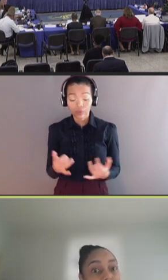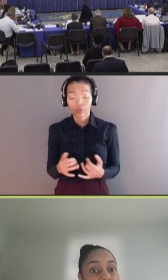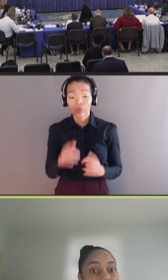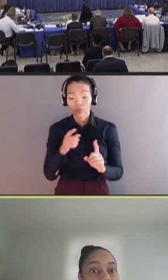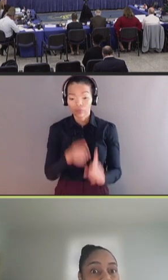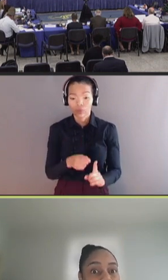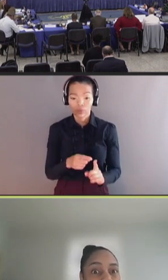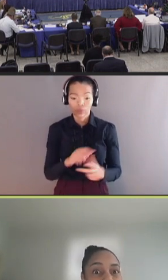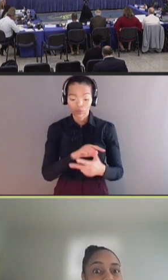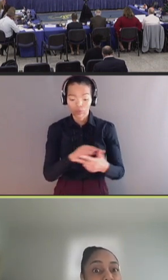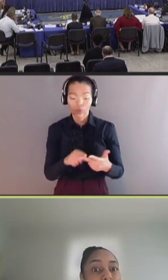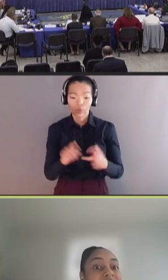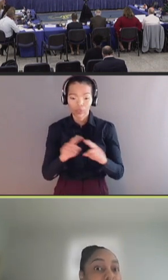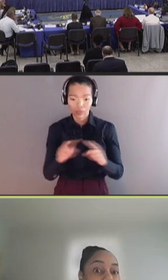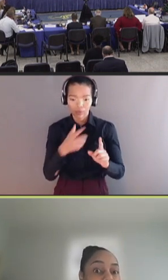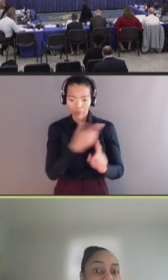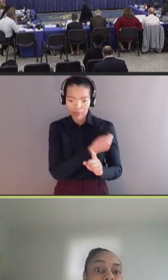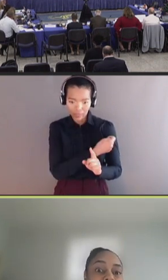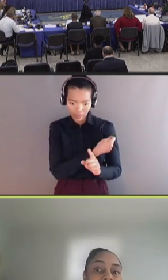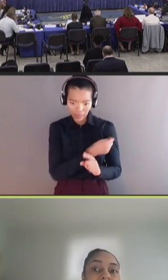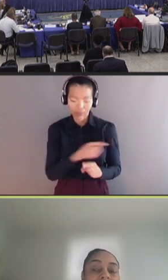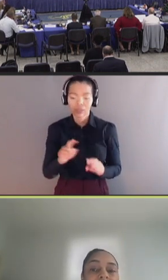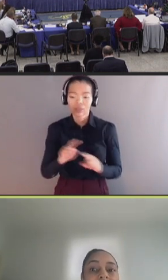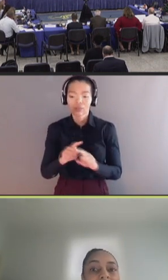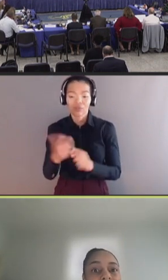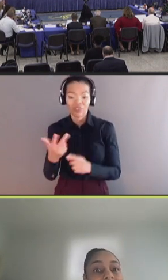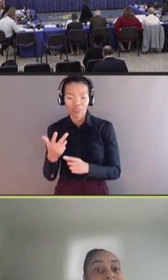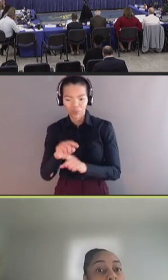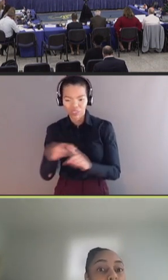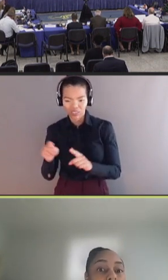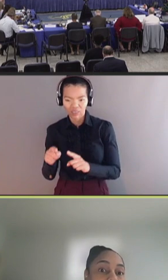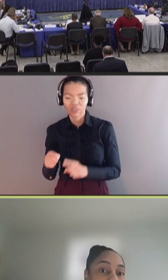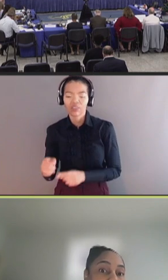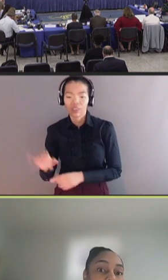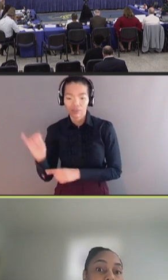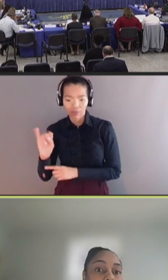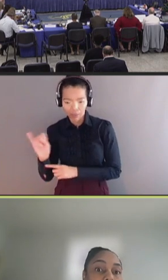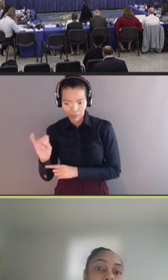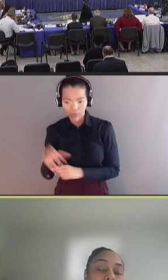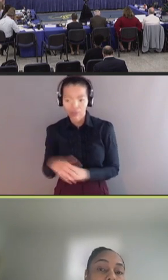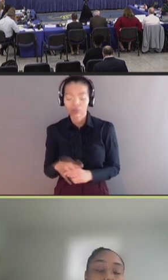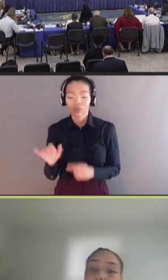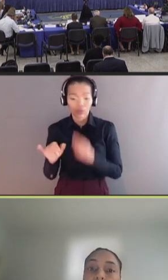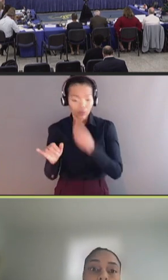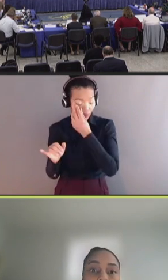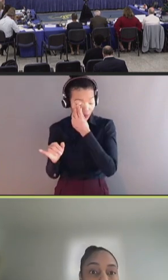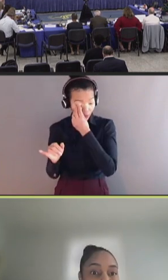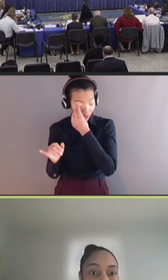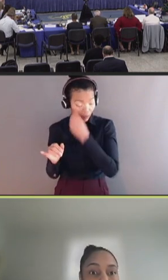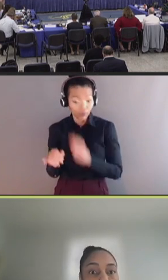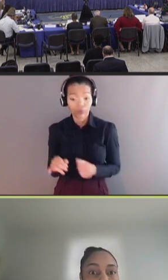different vaccines and three different viruses and a number of different vulnerable and critical